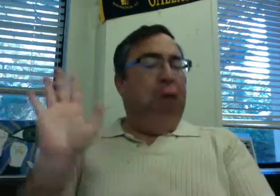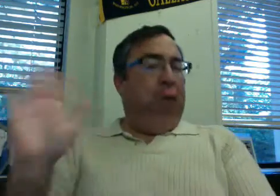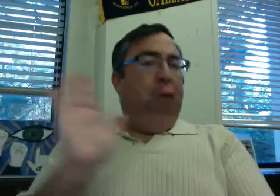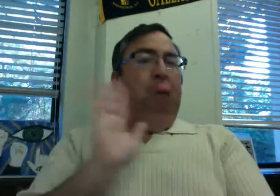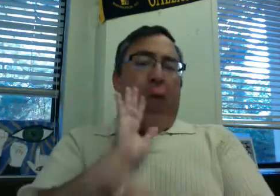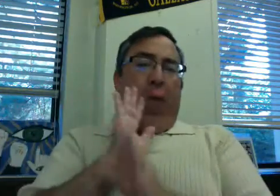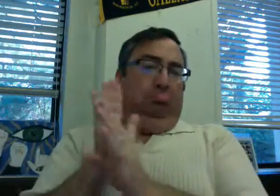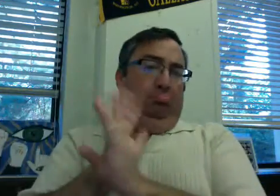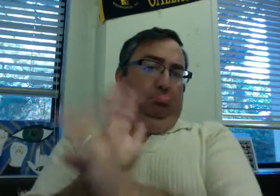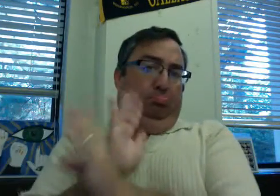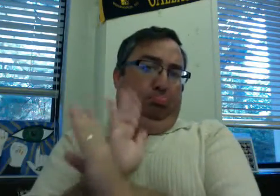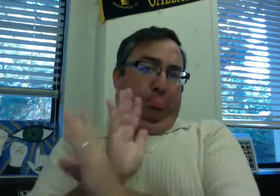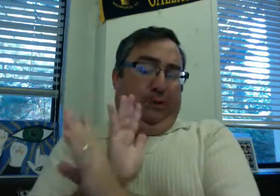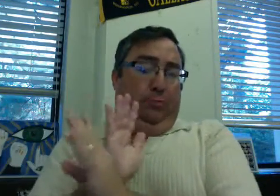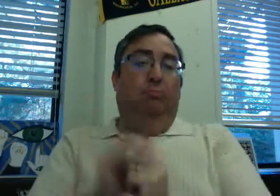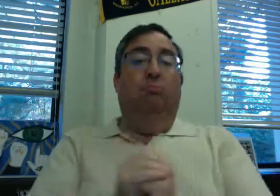That is speech.